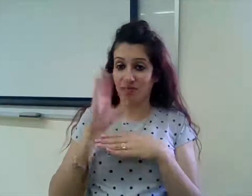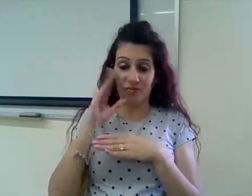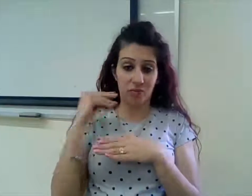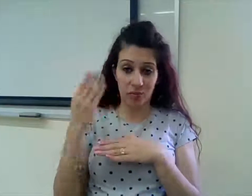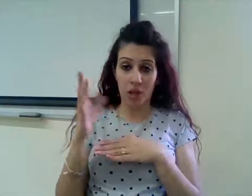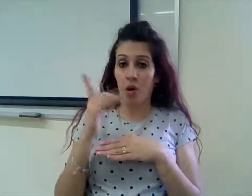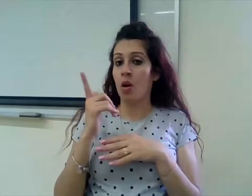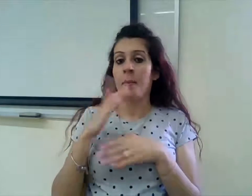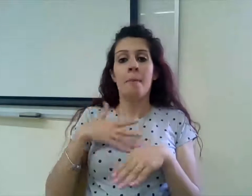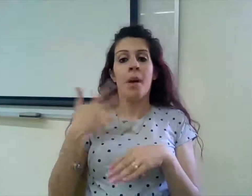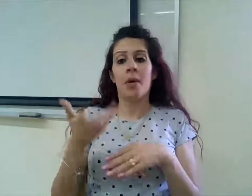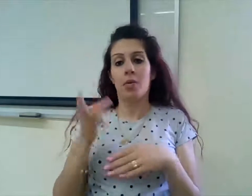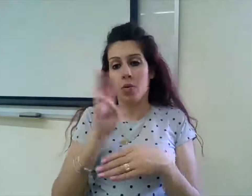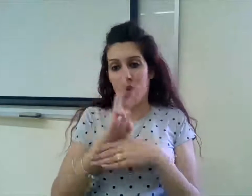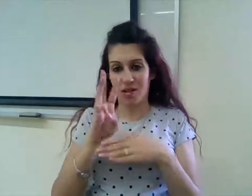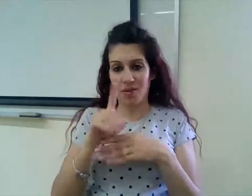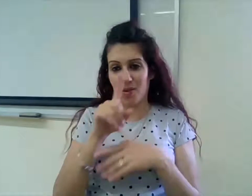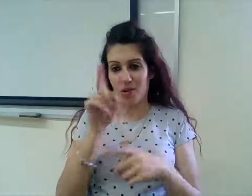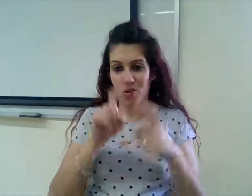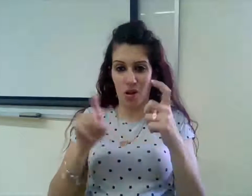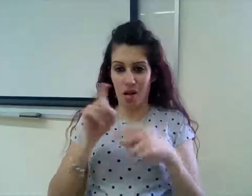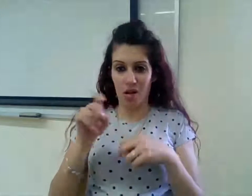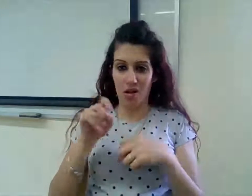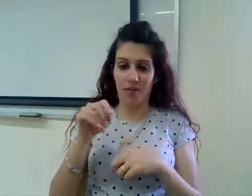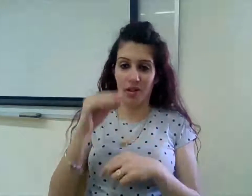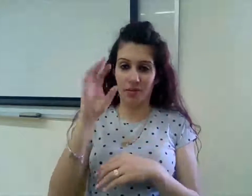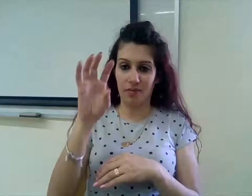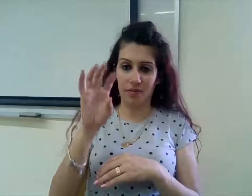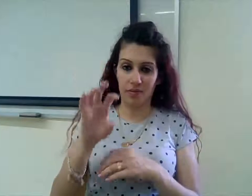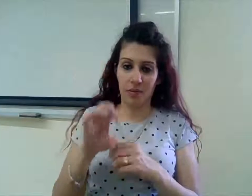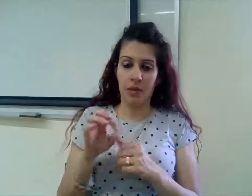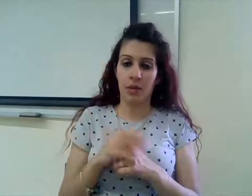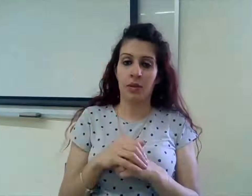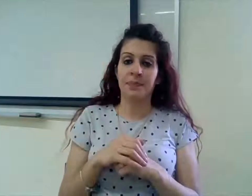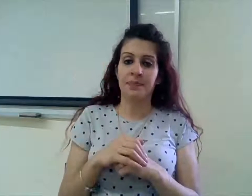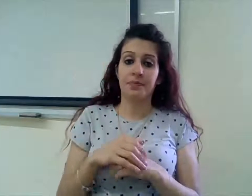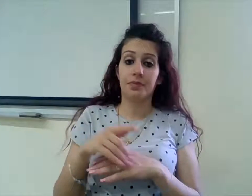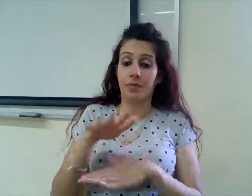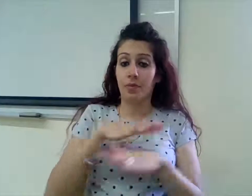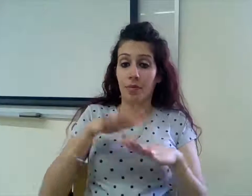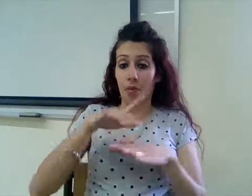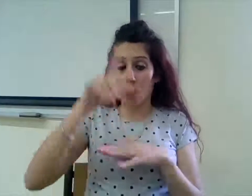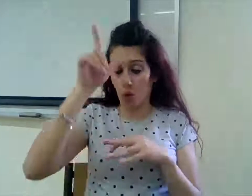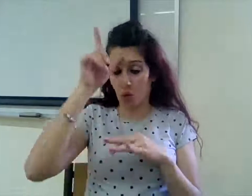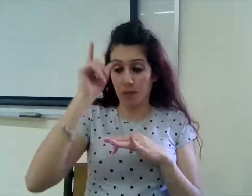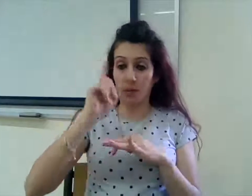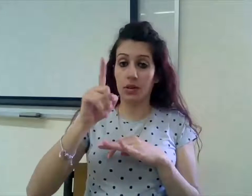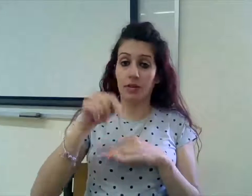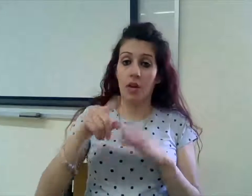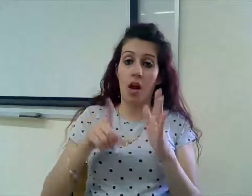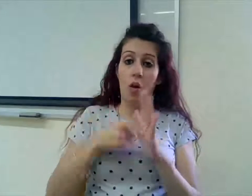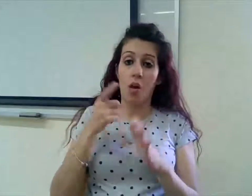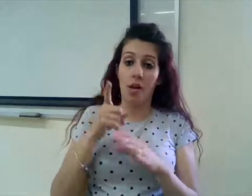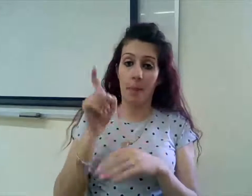this has been a discussion clearly put in place earlier before the covered 19